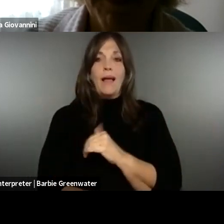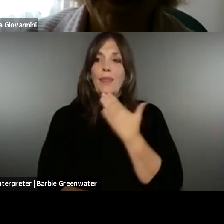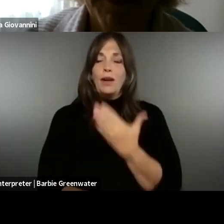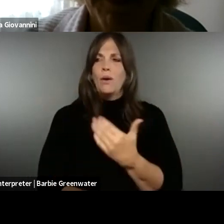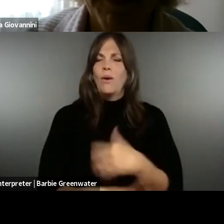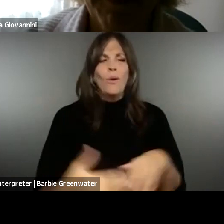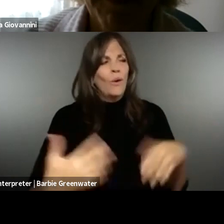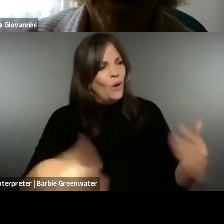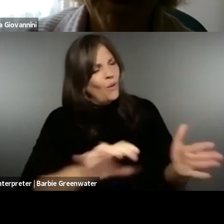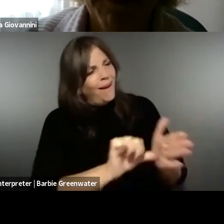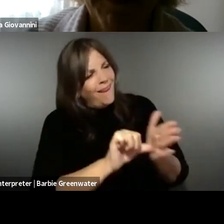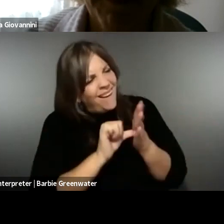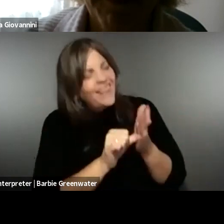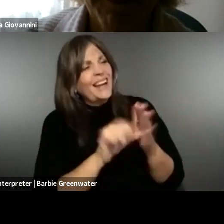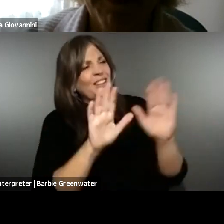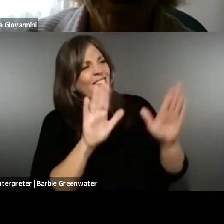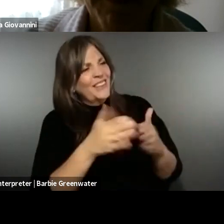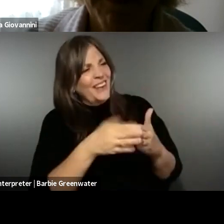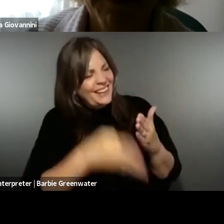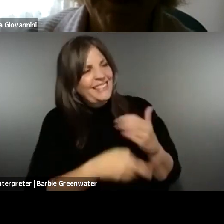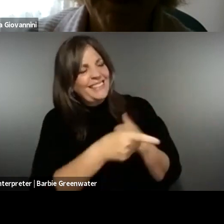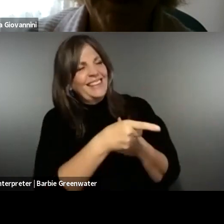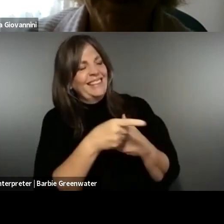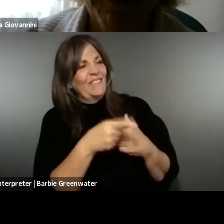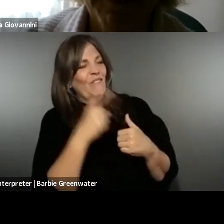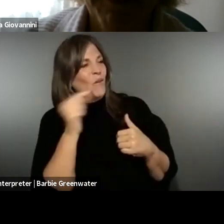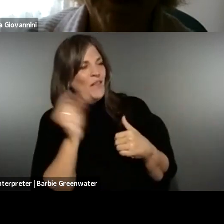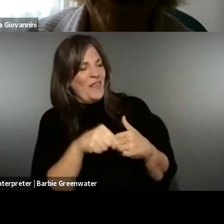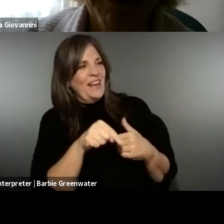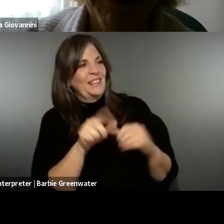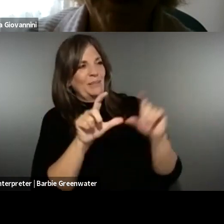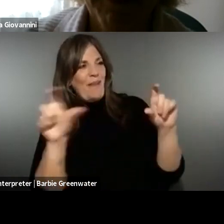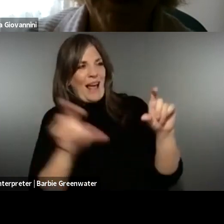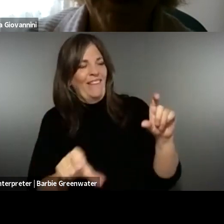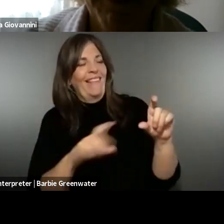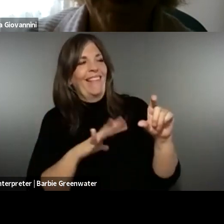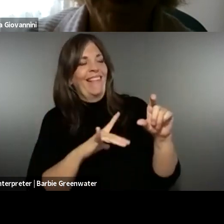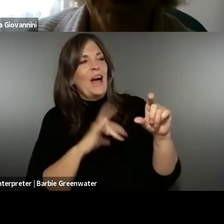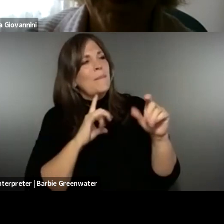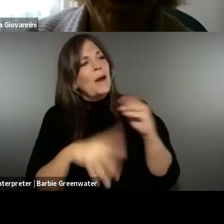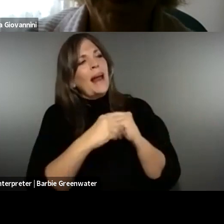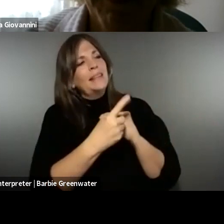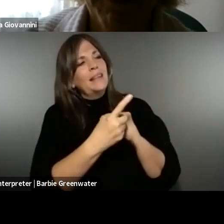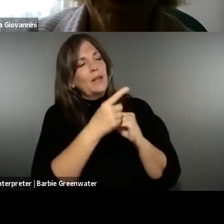of the web shops will be accessible. Thank you. That is a very good ending of this, I think, for the